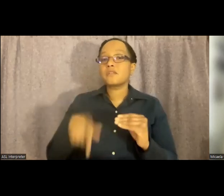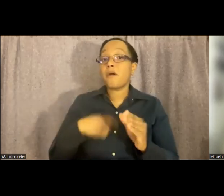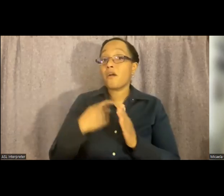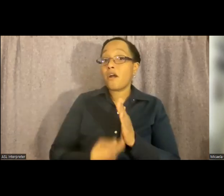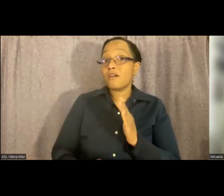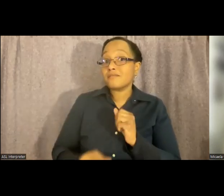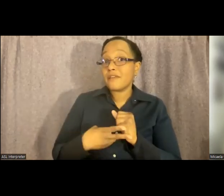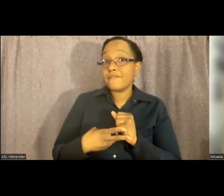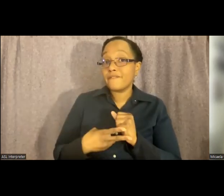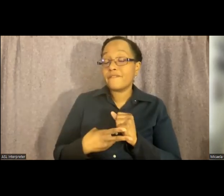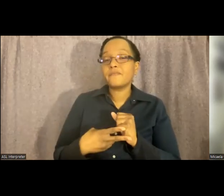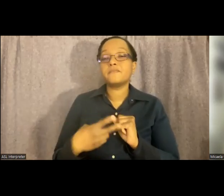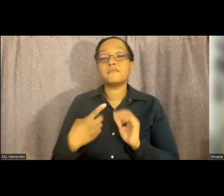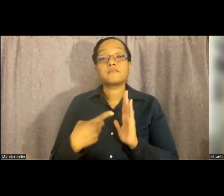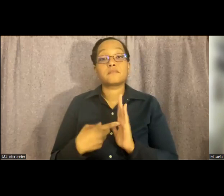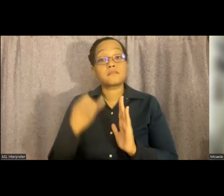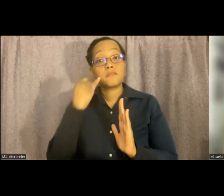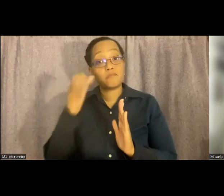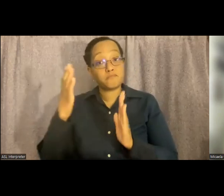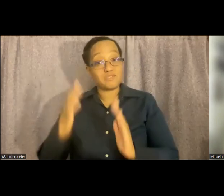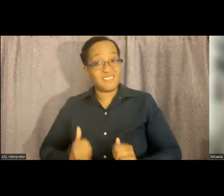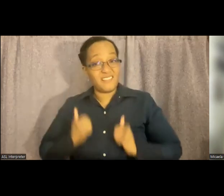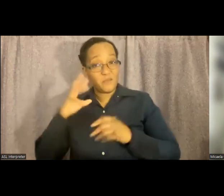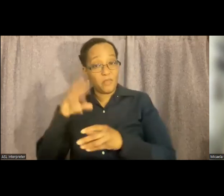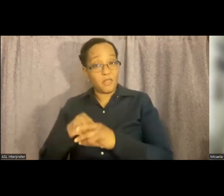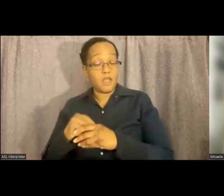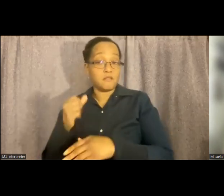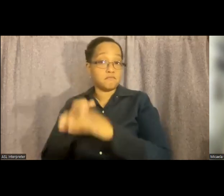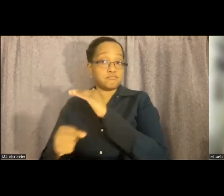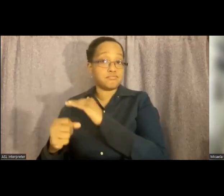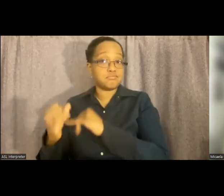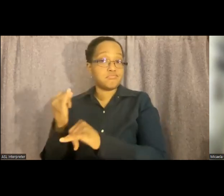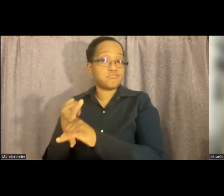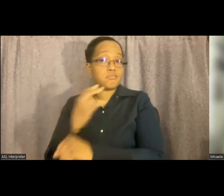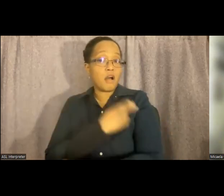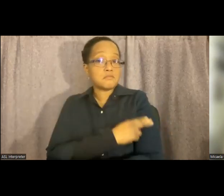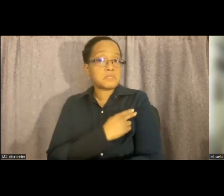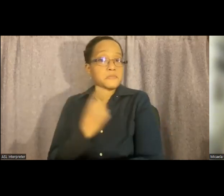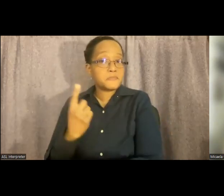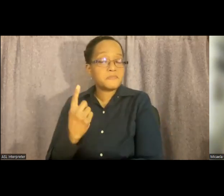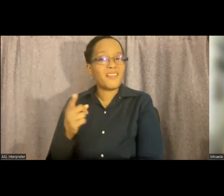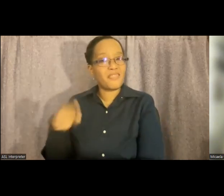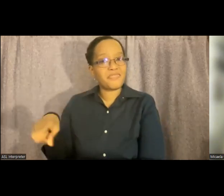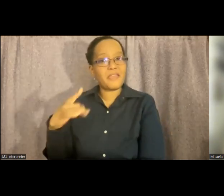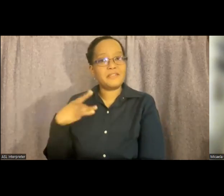Right now, somebody lives in an institution , they are simply receiving a rental subsidy